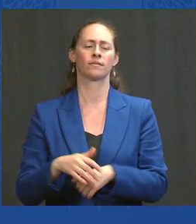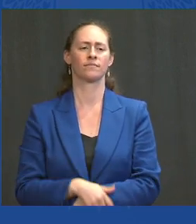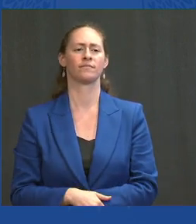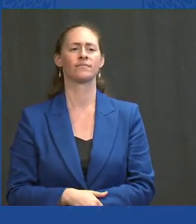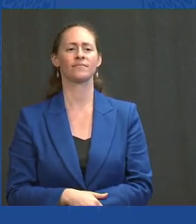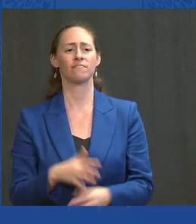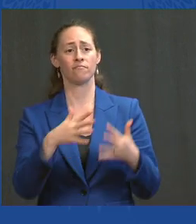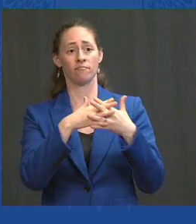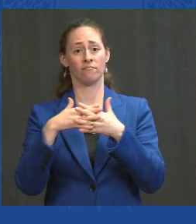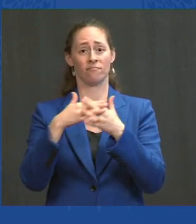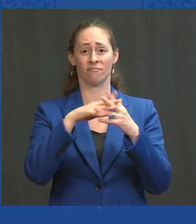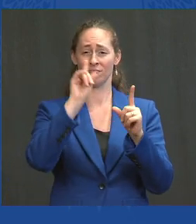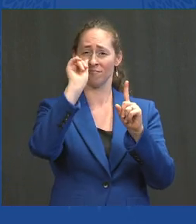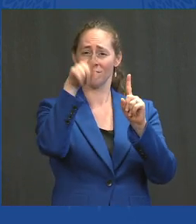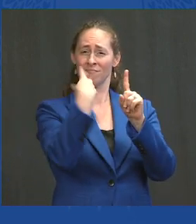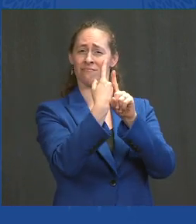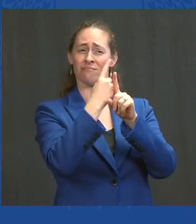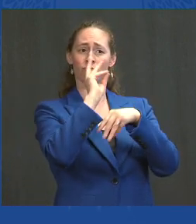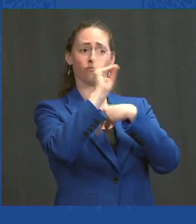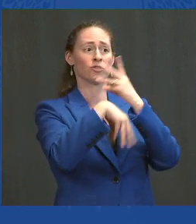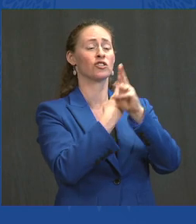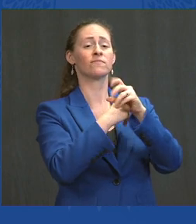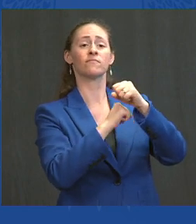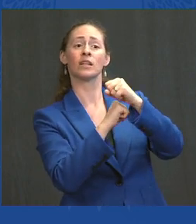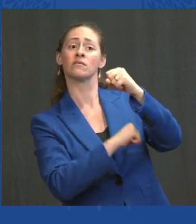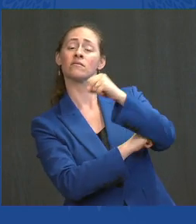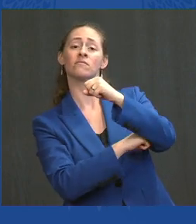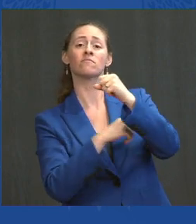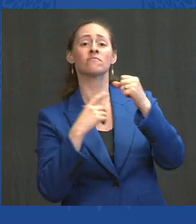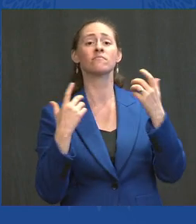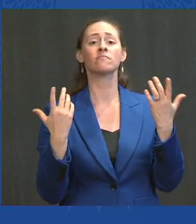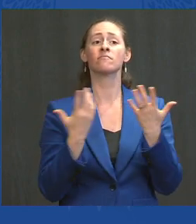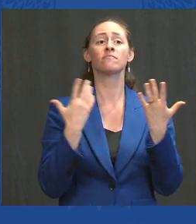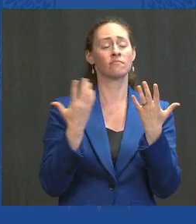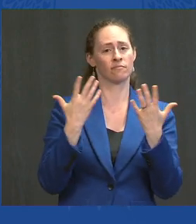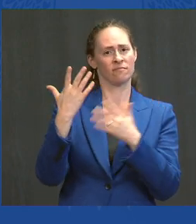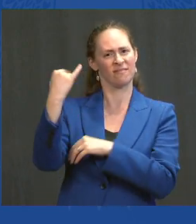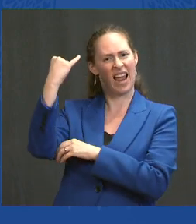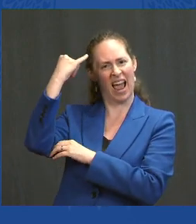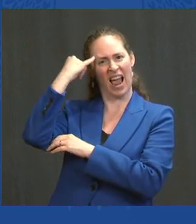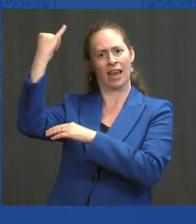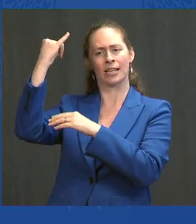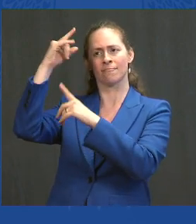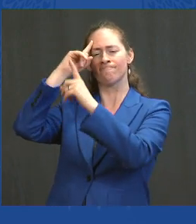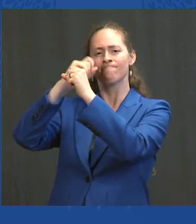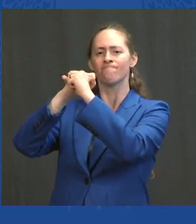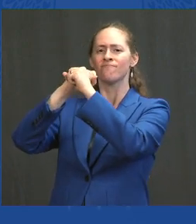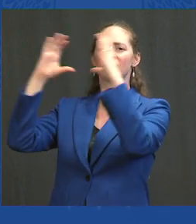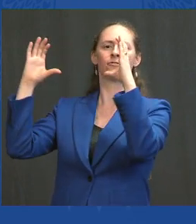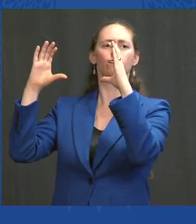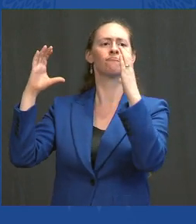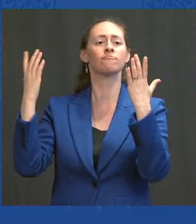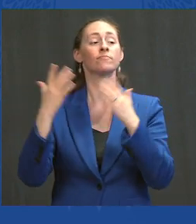founded on an idea. Every other nation in the world is founded on the basis of either that --